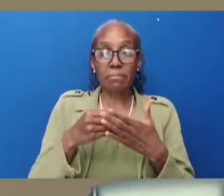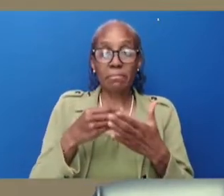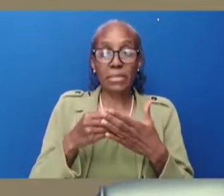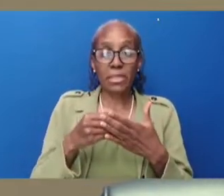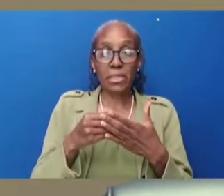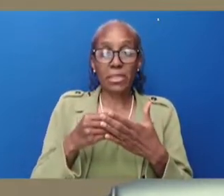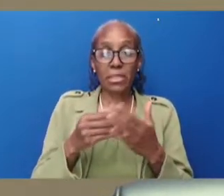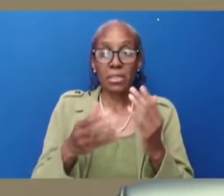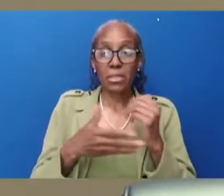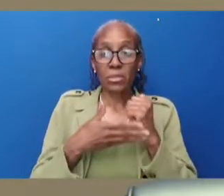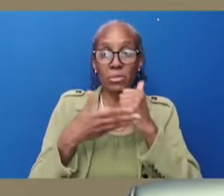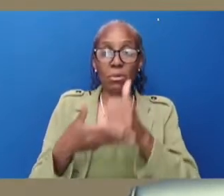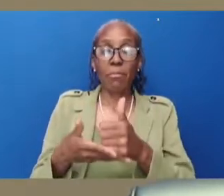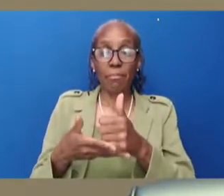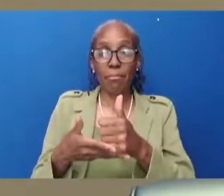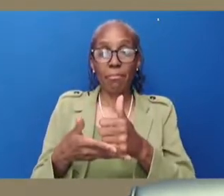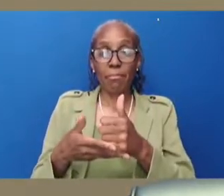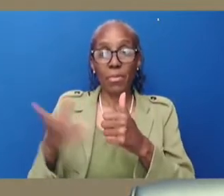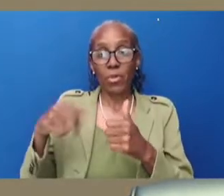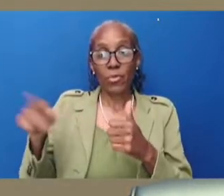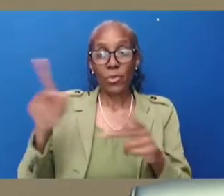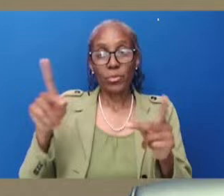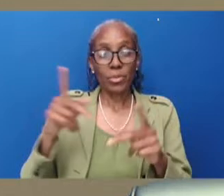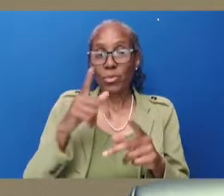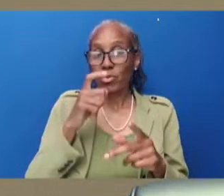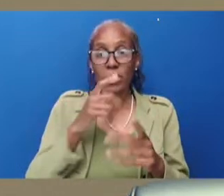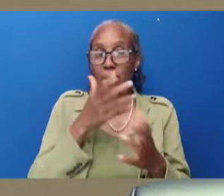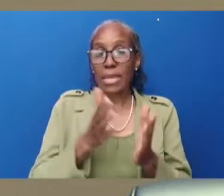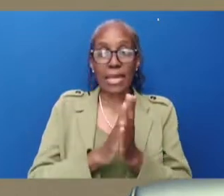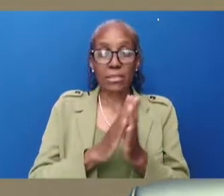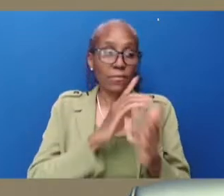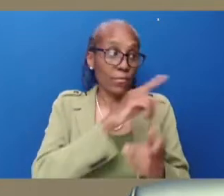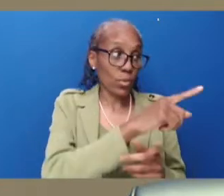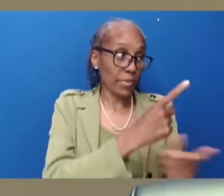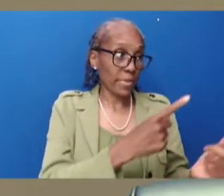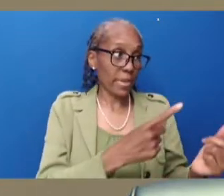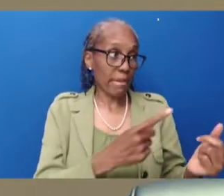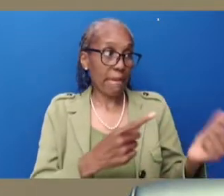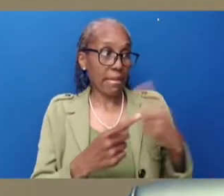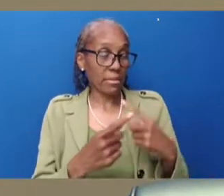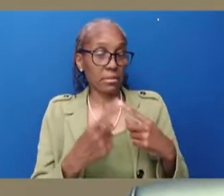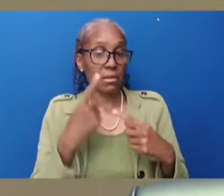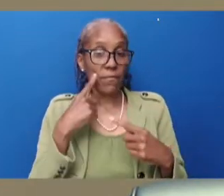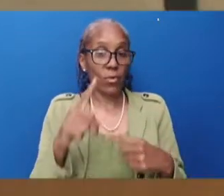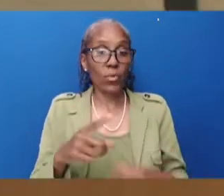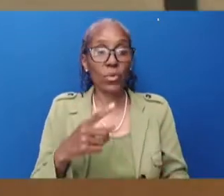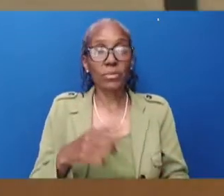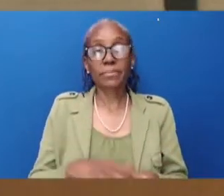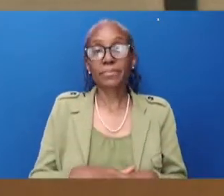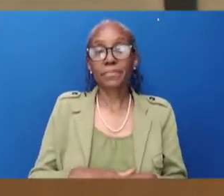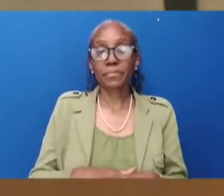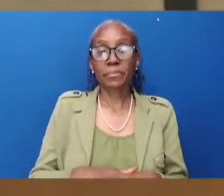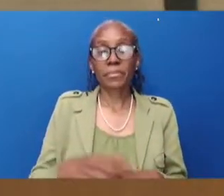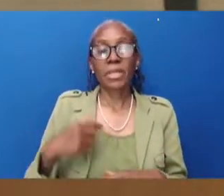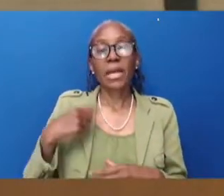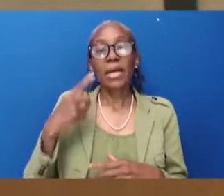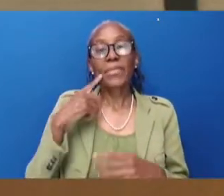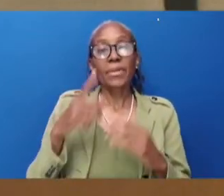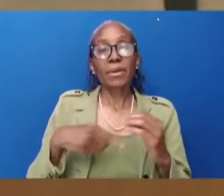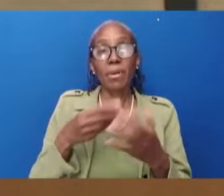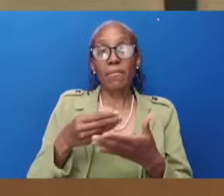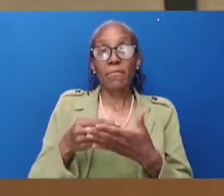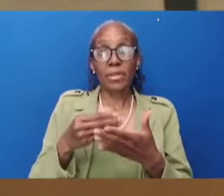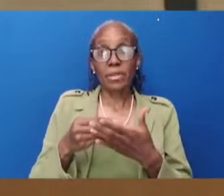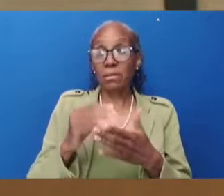ARE WE GOING TO HAVE FUNDS TO